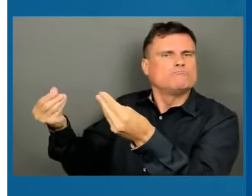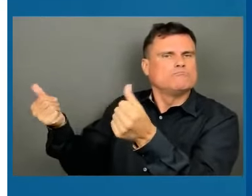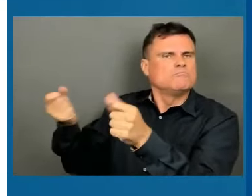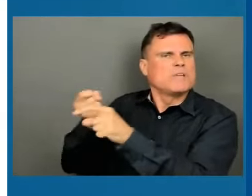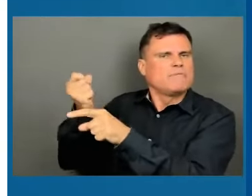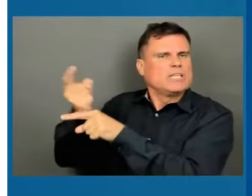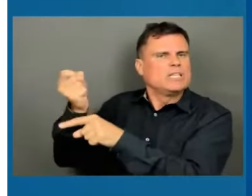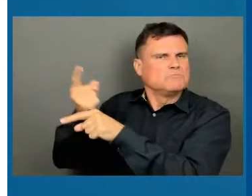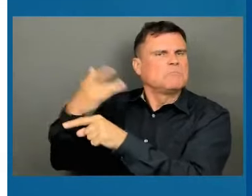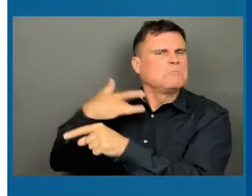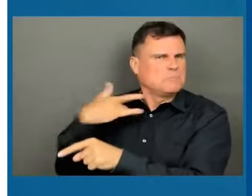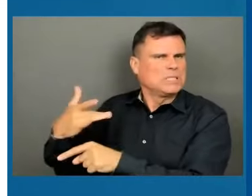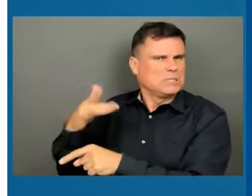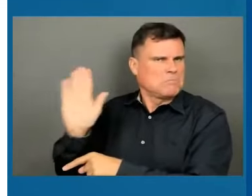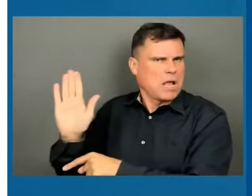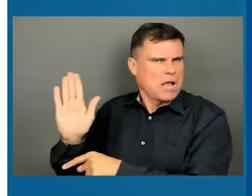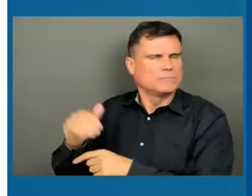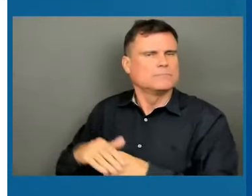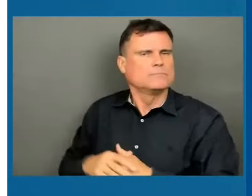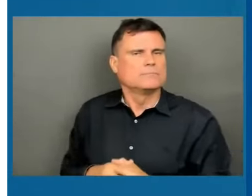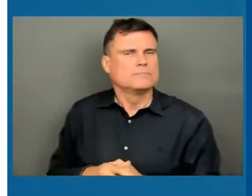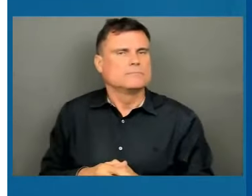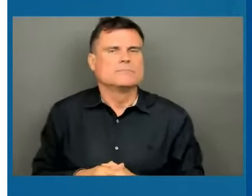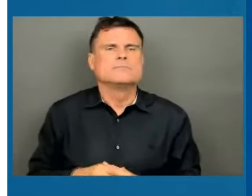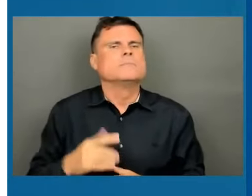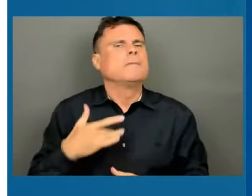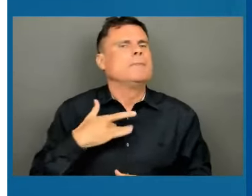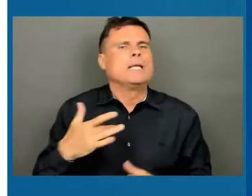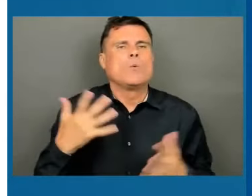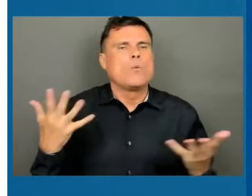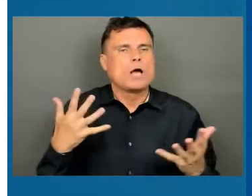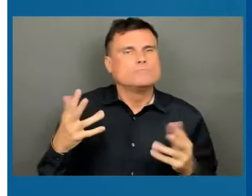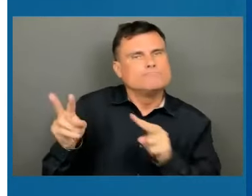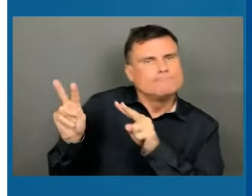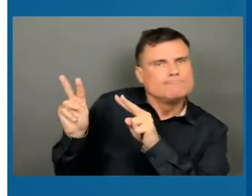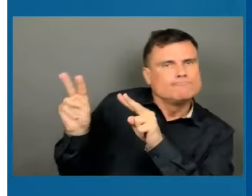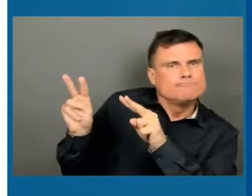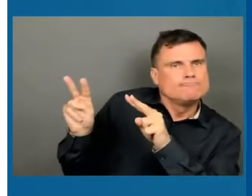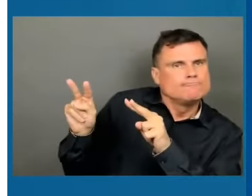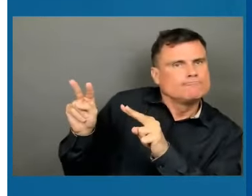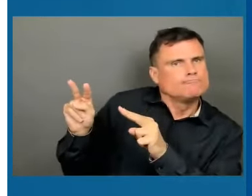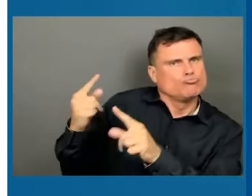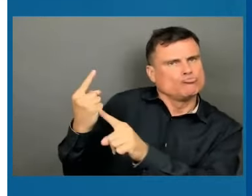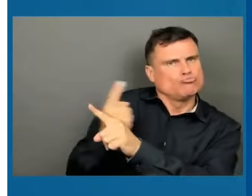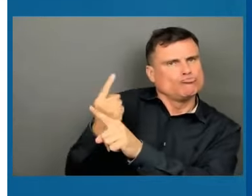with a fine balance of not